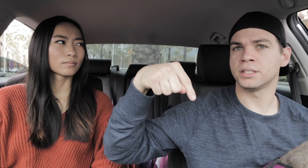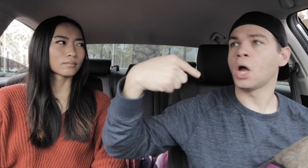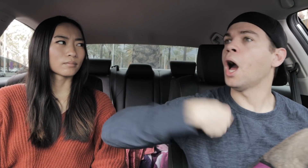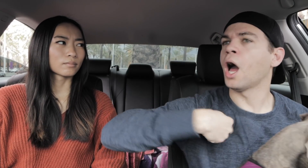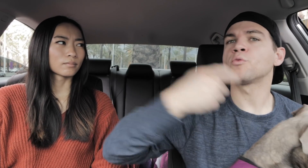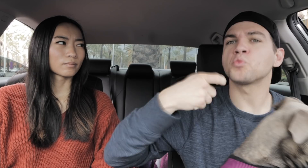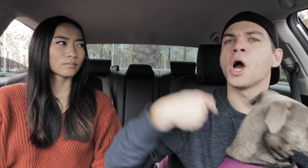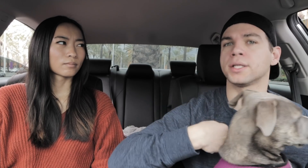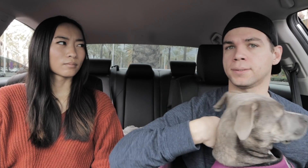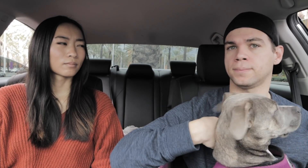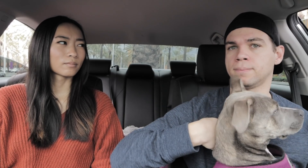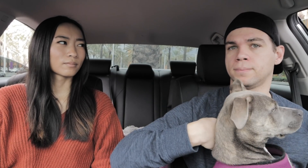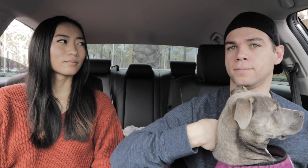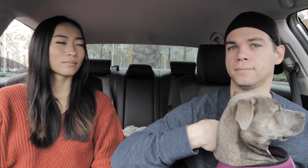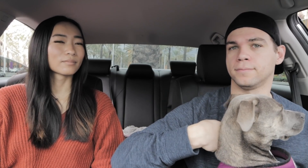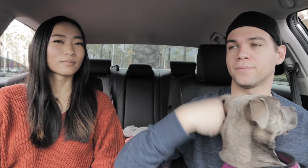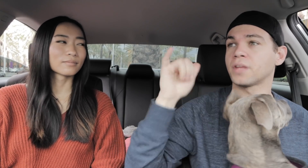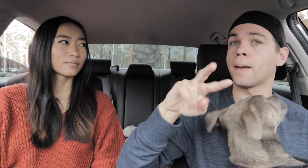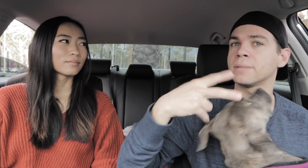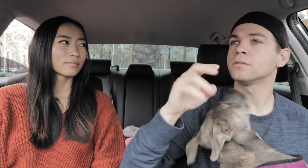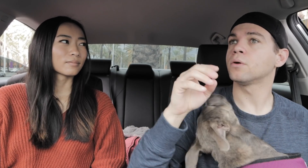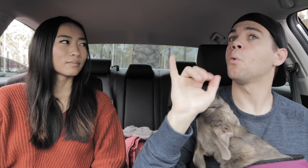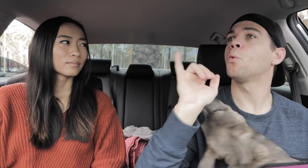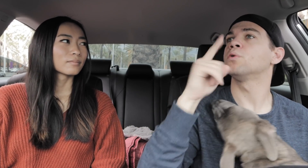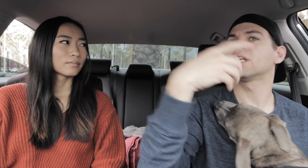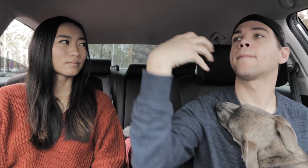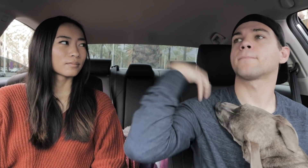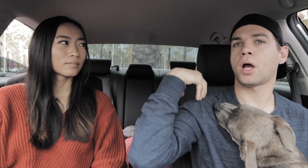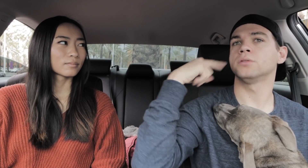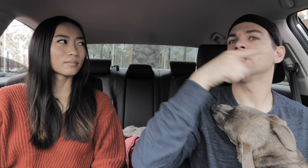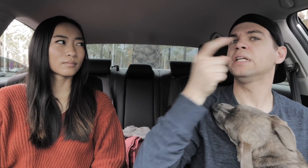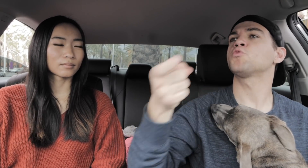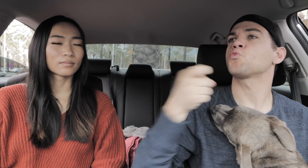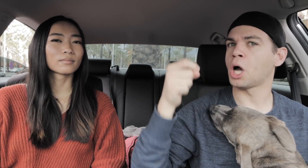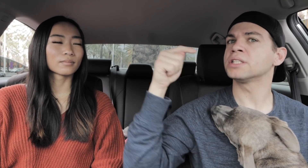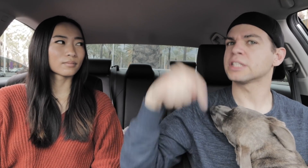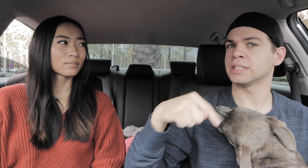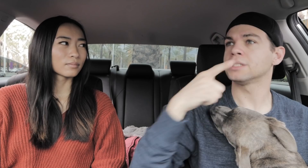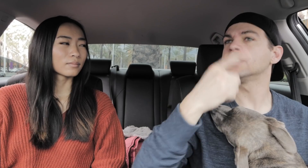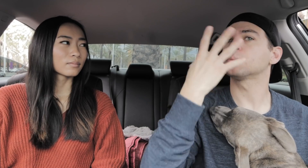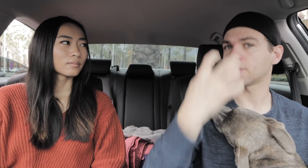I run or could mean I run(manage) this I run that means, "oh, he's the boss.